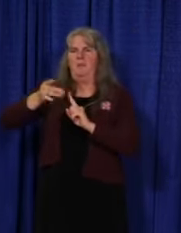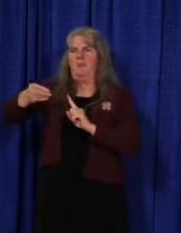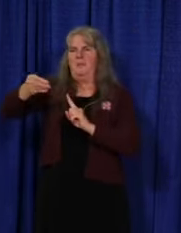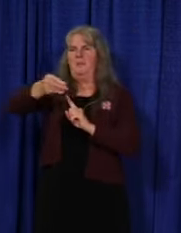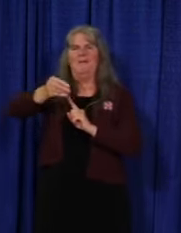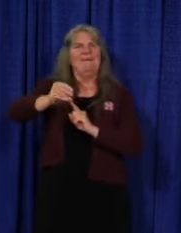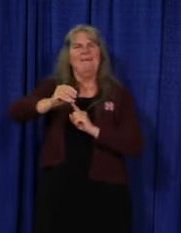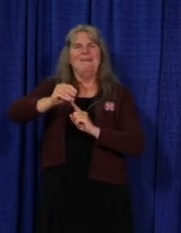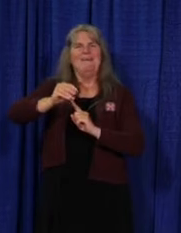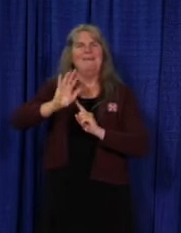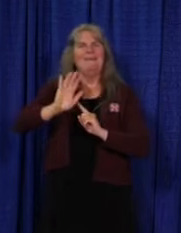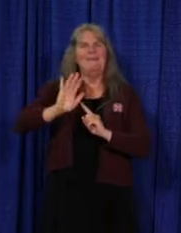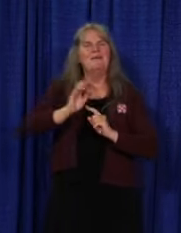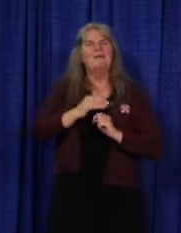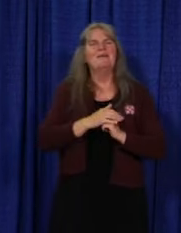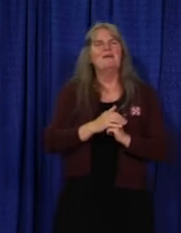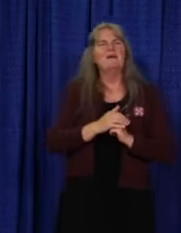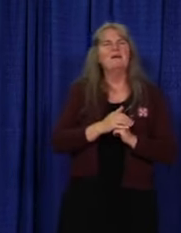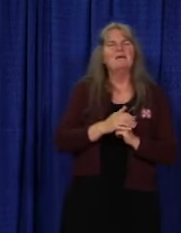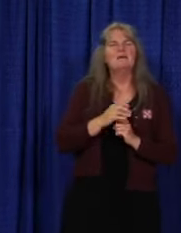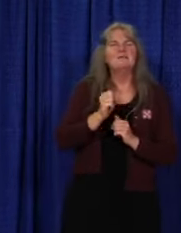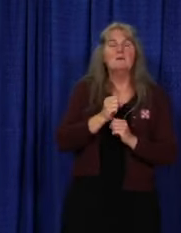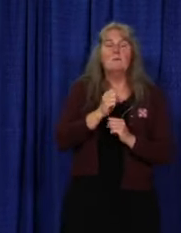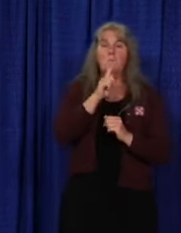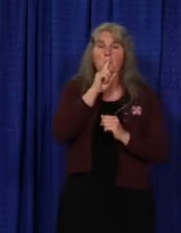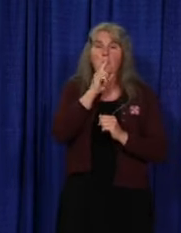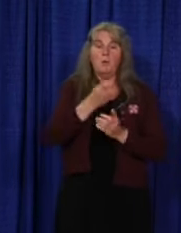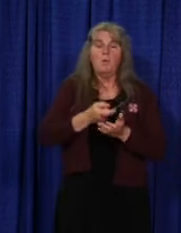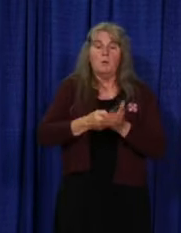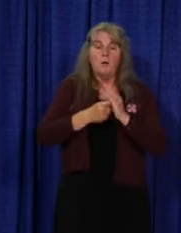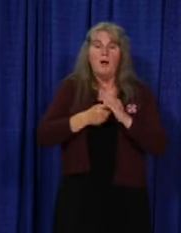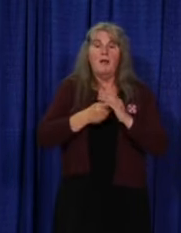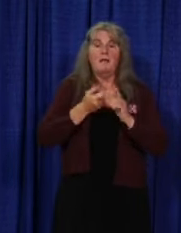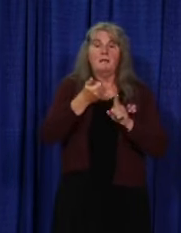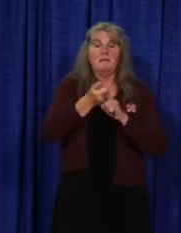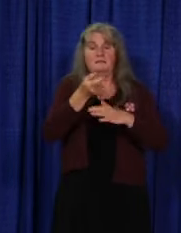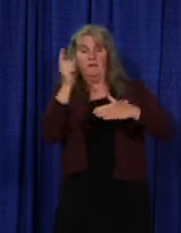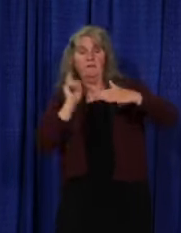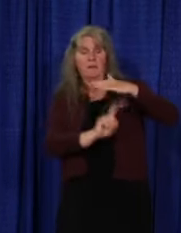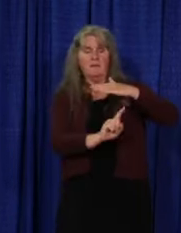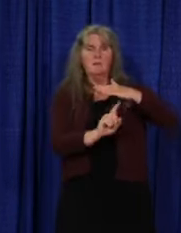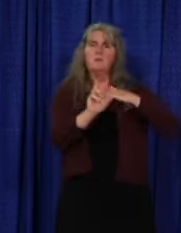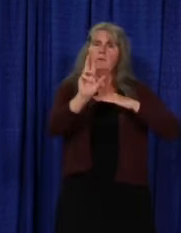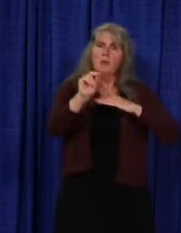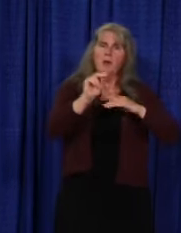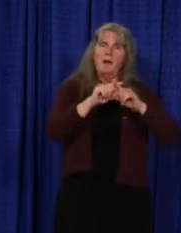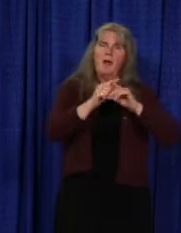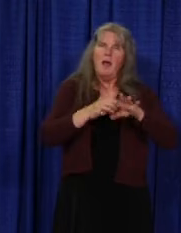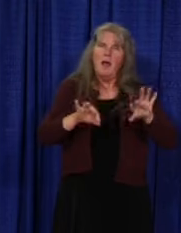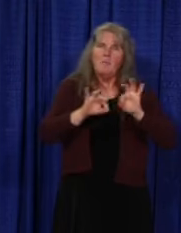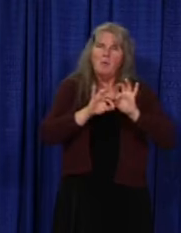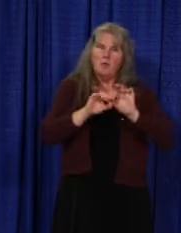So it doesn't mean you have to self isolate, but it means you need to be very aware of where